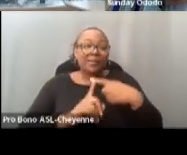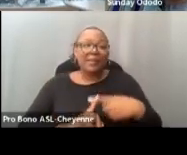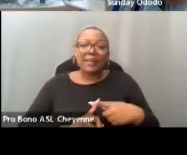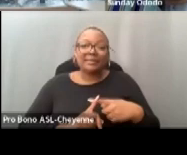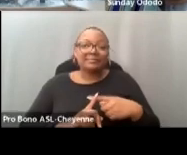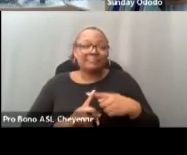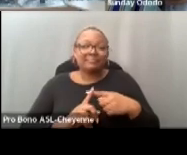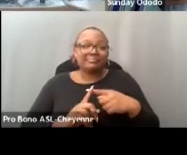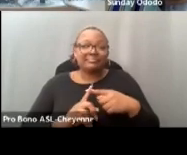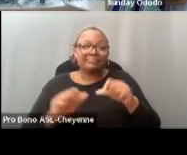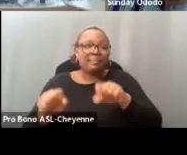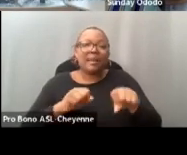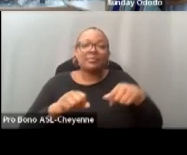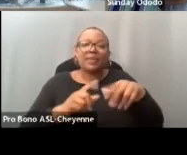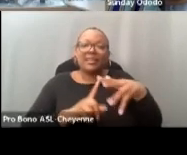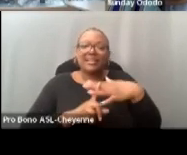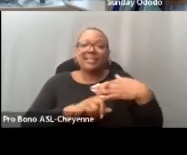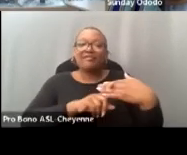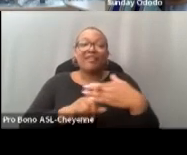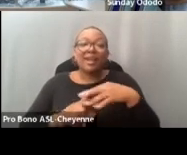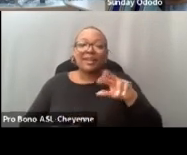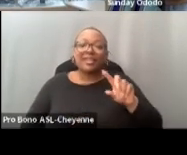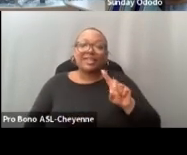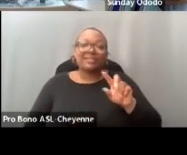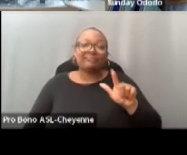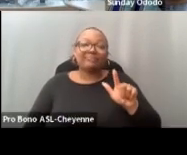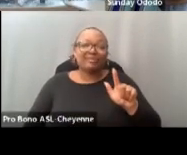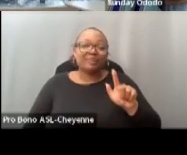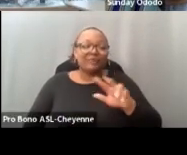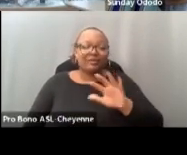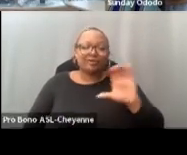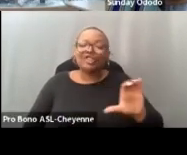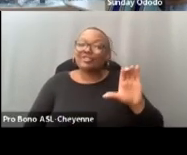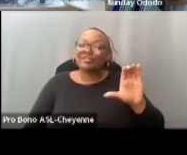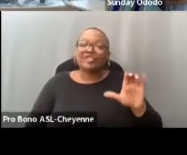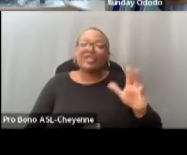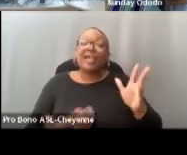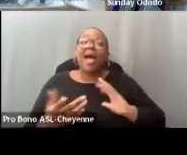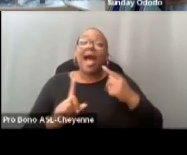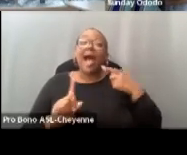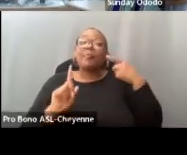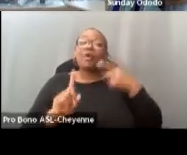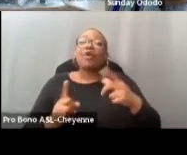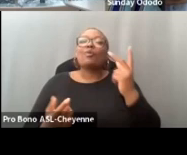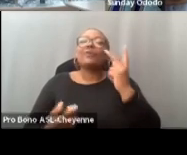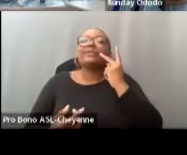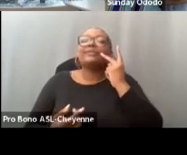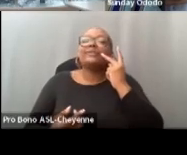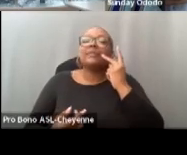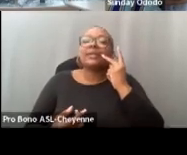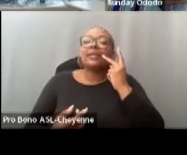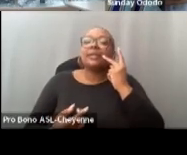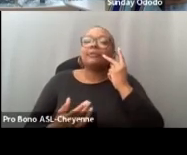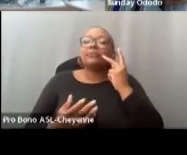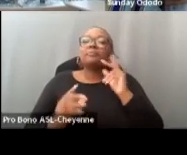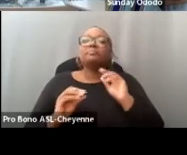in this environment, in the 21st century, our goal was to seed the ideas